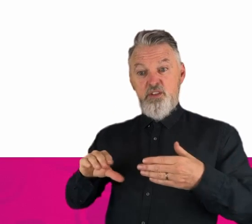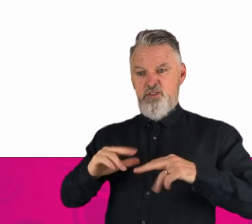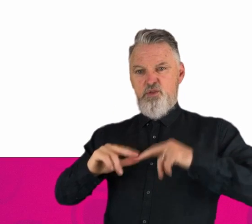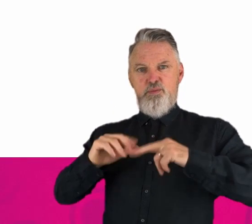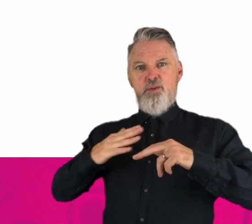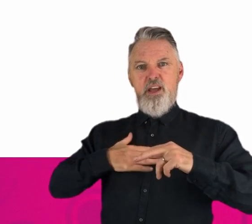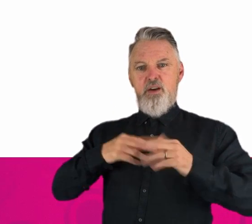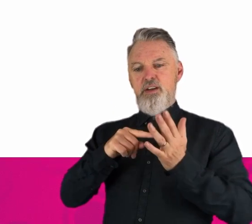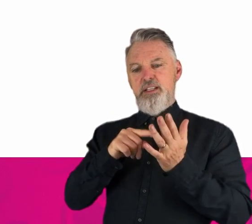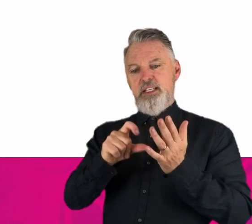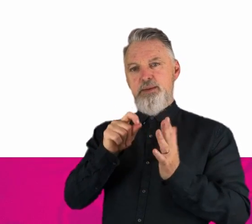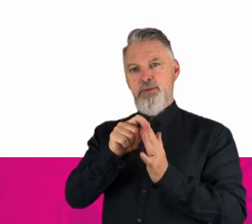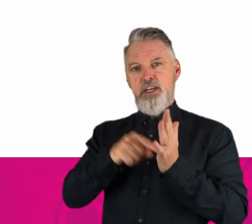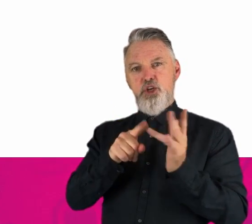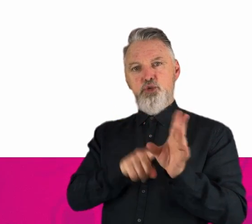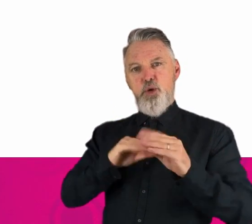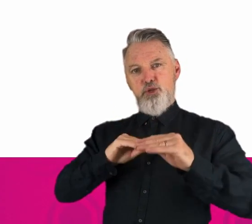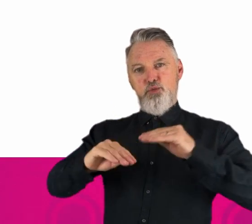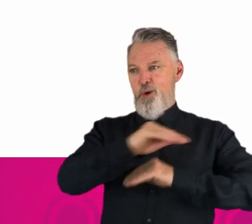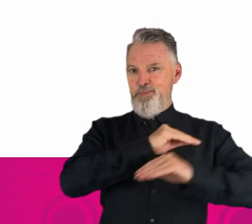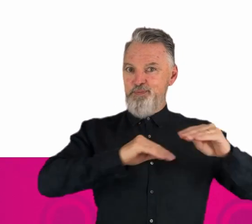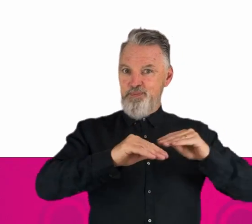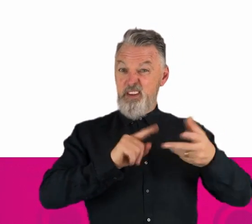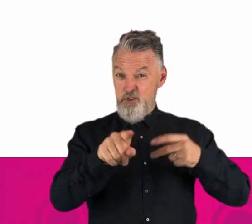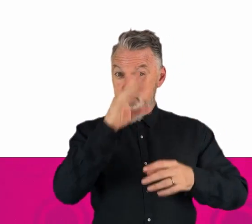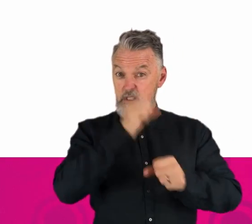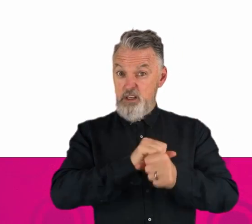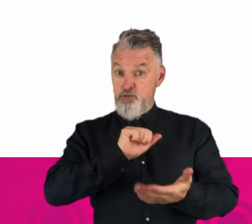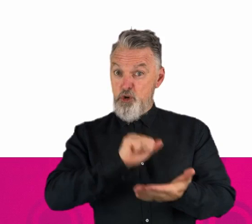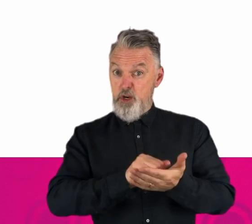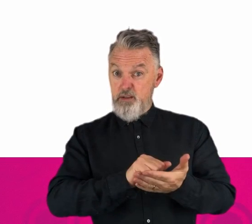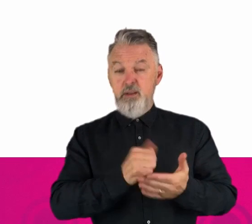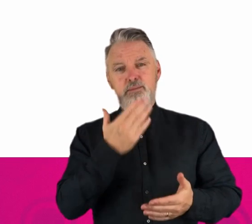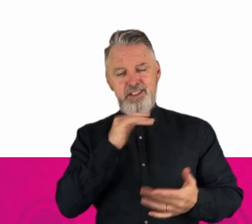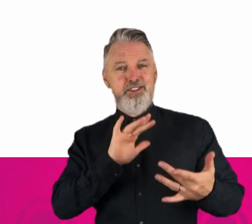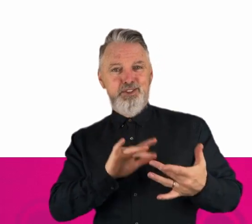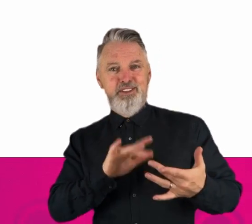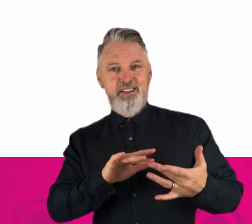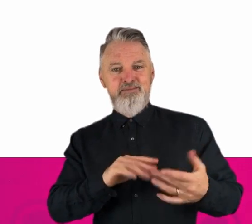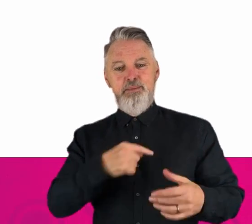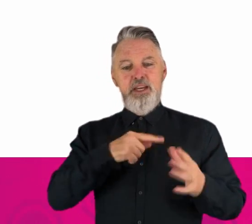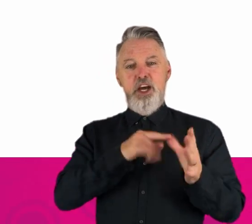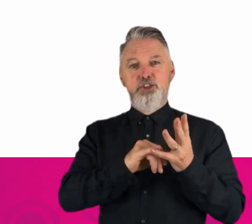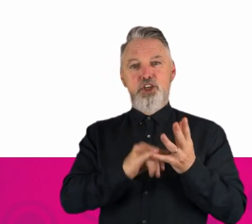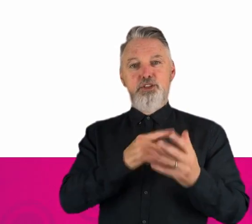If you would like to ensure that every child has access to essential therapy toys, please get in touch. I’m Associate Professor Brian Hoare,